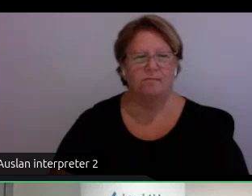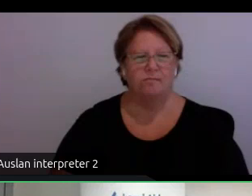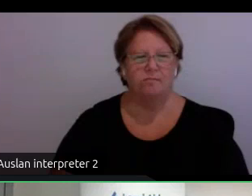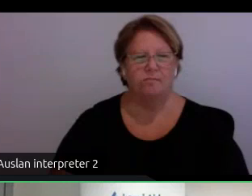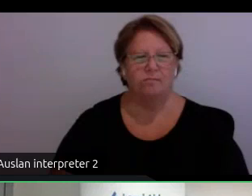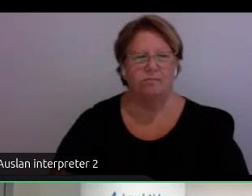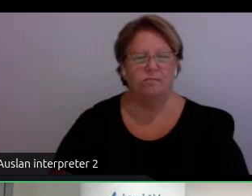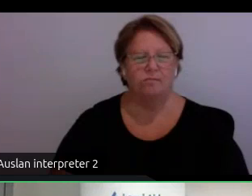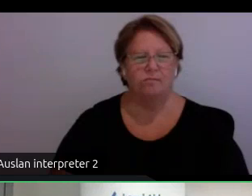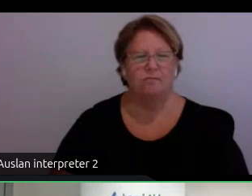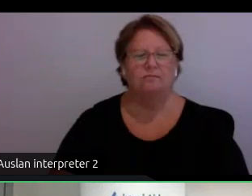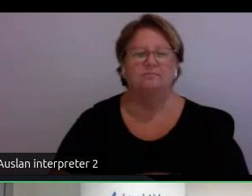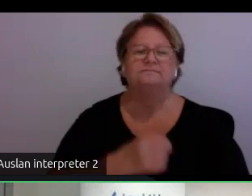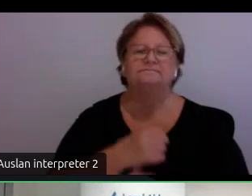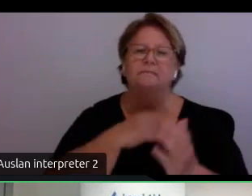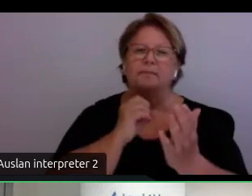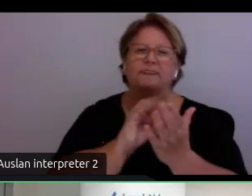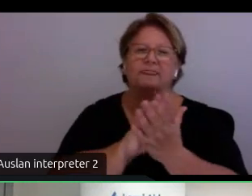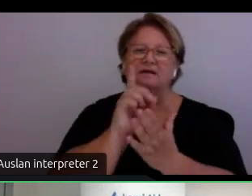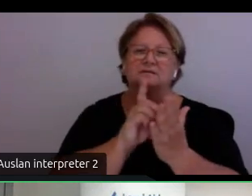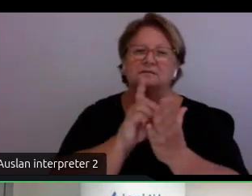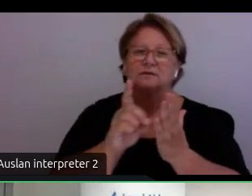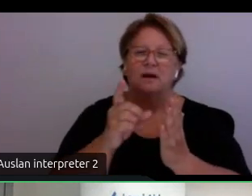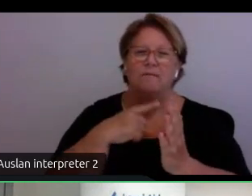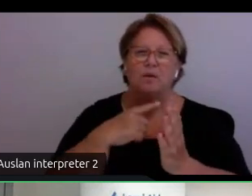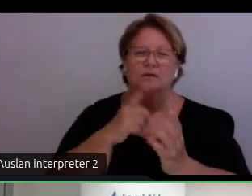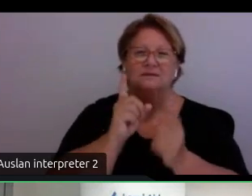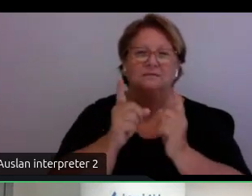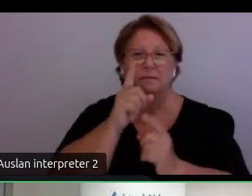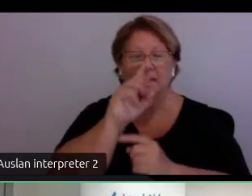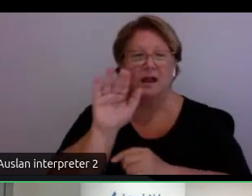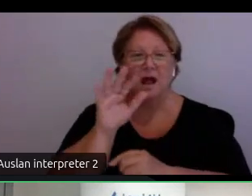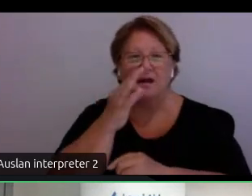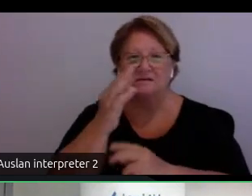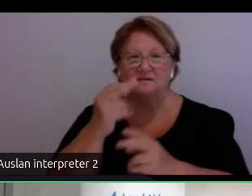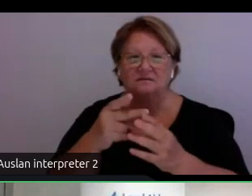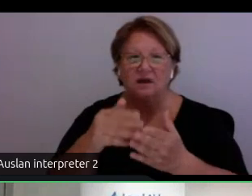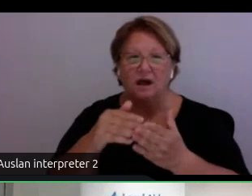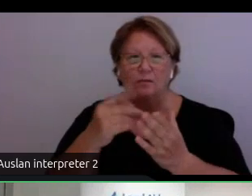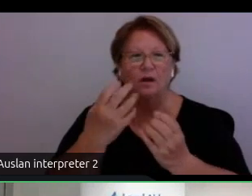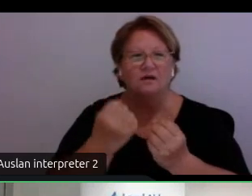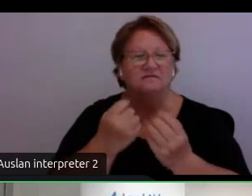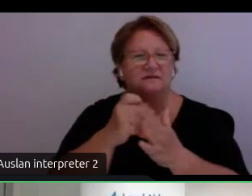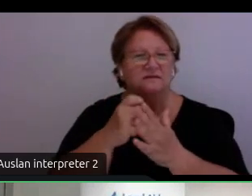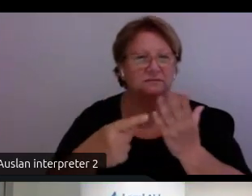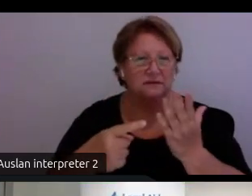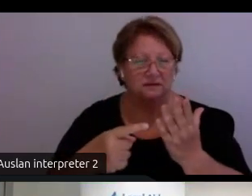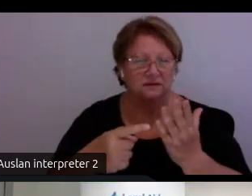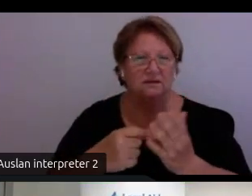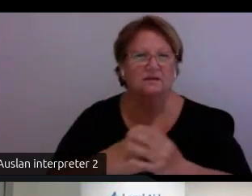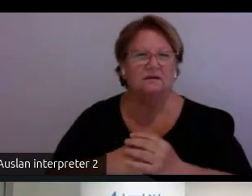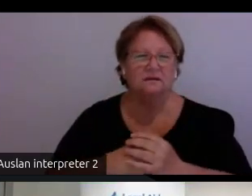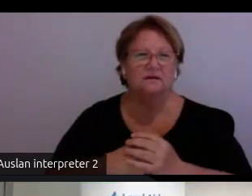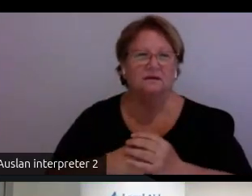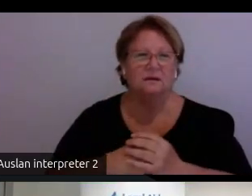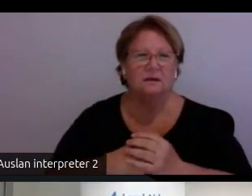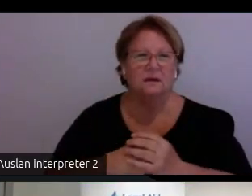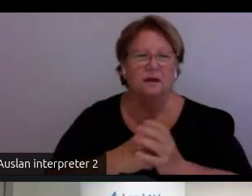I wanted to put that there is people have sought help in the past who might have a disability and